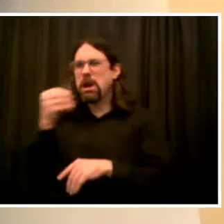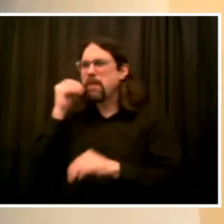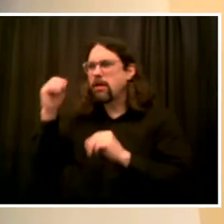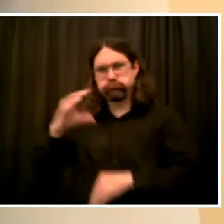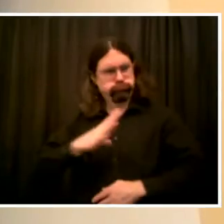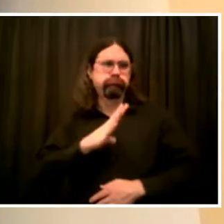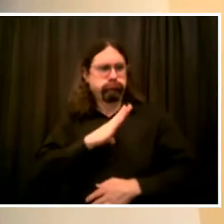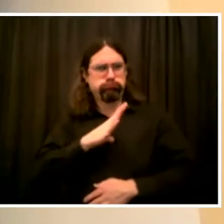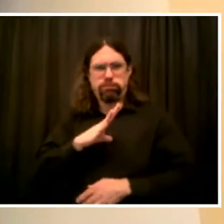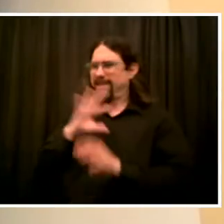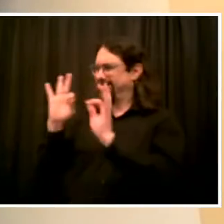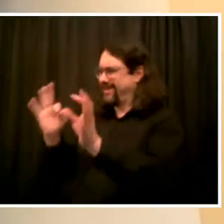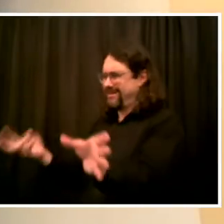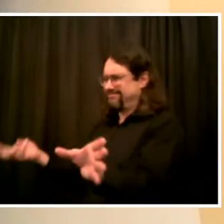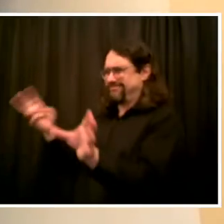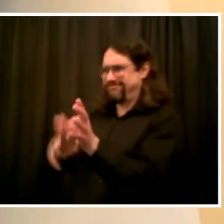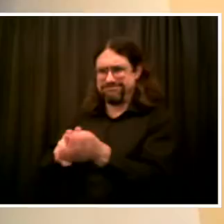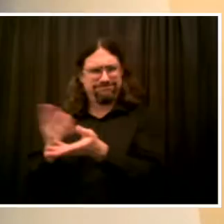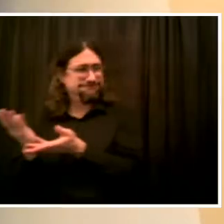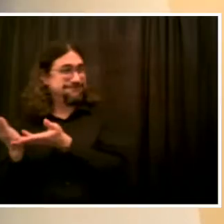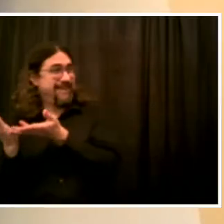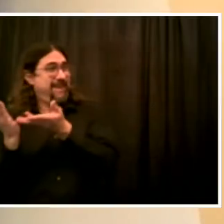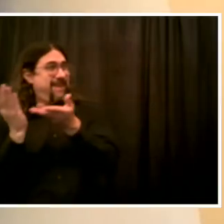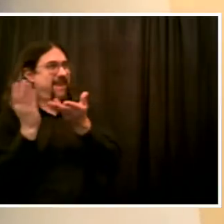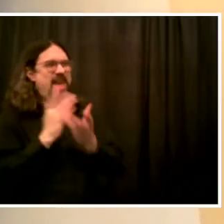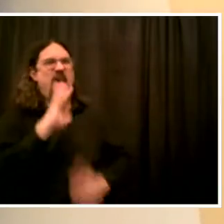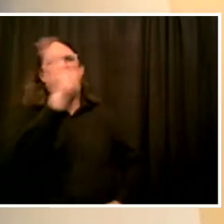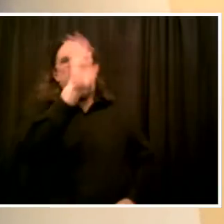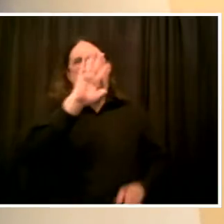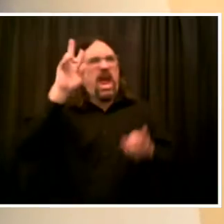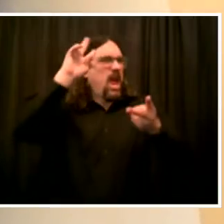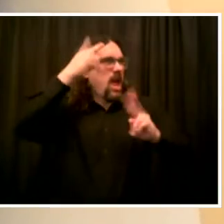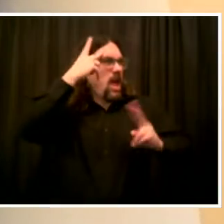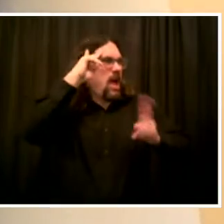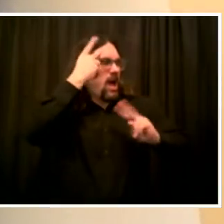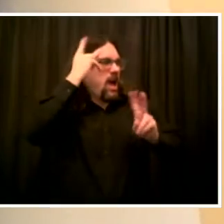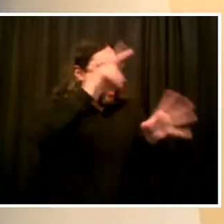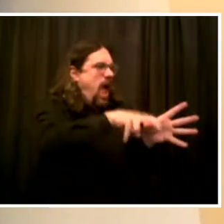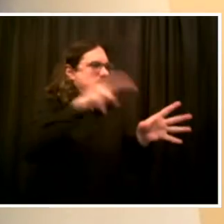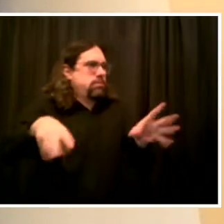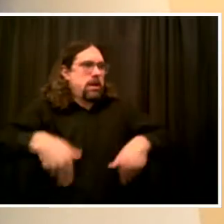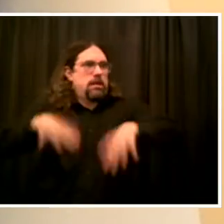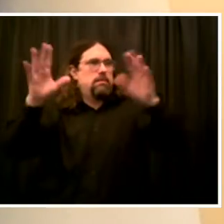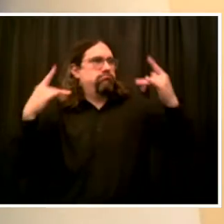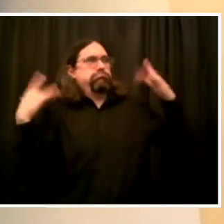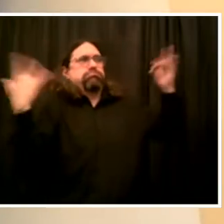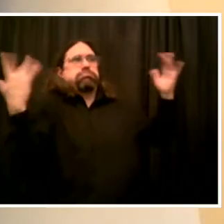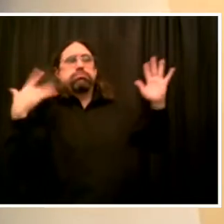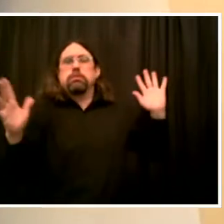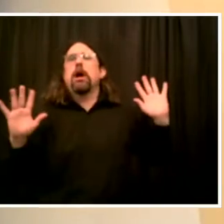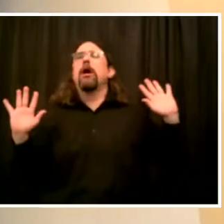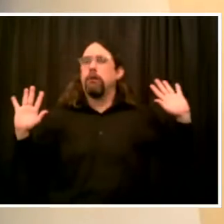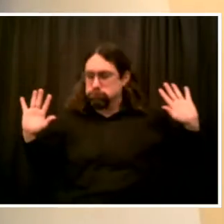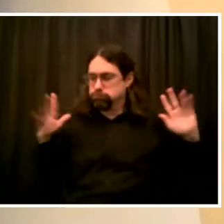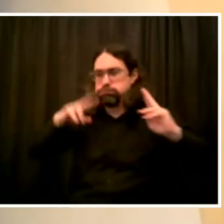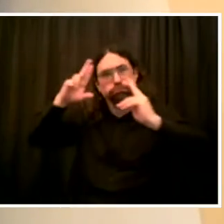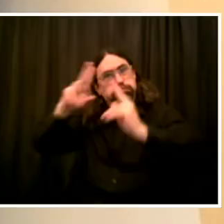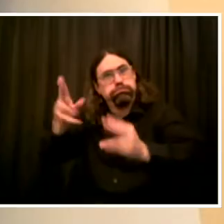HELPING REBUILD TRUST TO PEOPLE WHO HAVE FALLEN THROUGH EVERY SOCIAL SAFETY NET. IT'S UNDERSTANDABLE